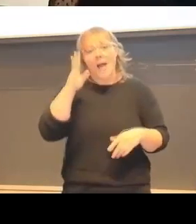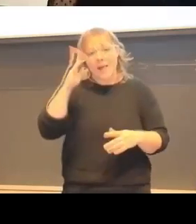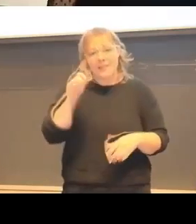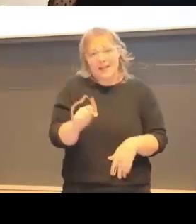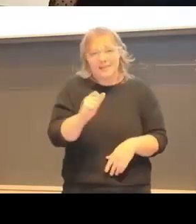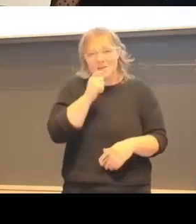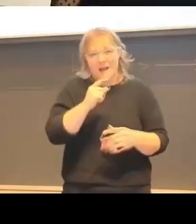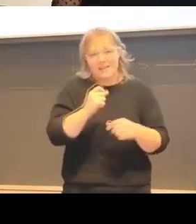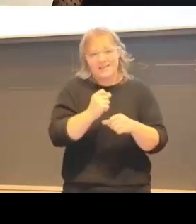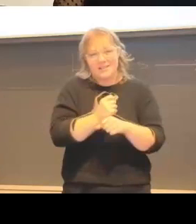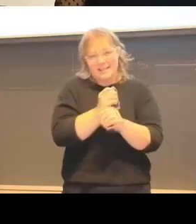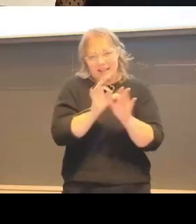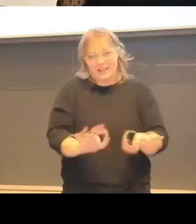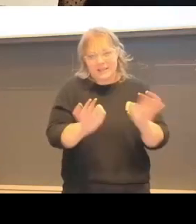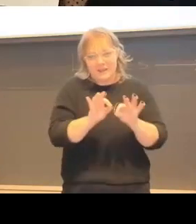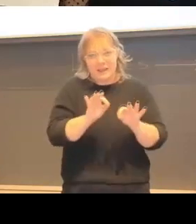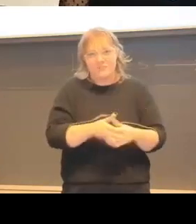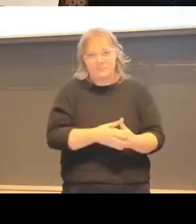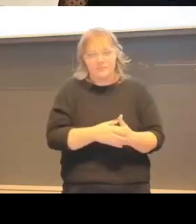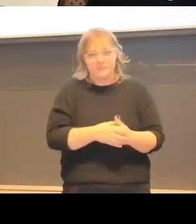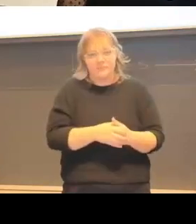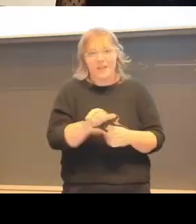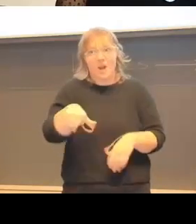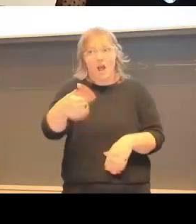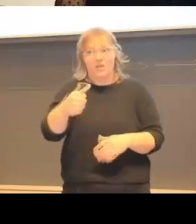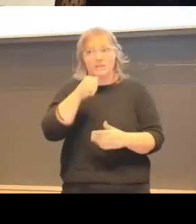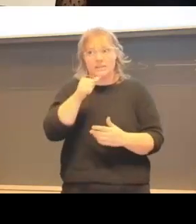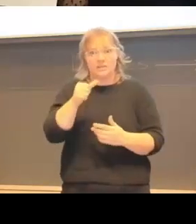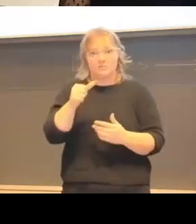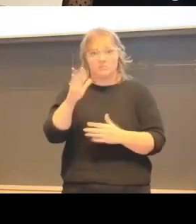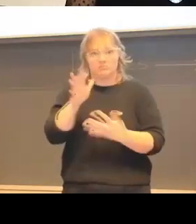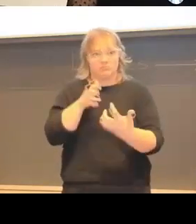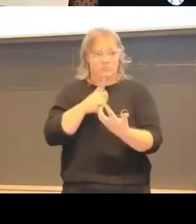behaviors didn't anticipate as we hypothesized at all only explaining the plan followed the